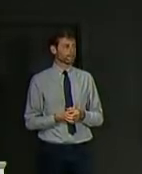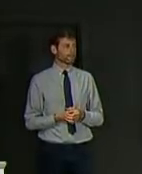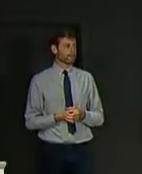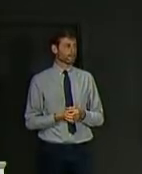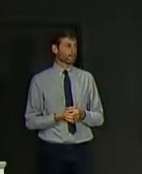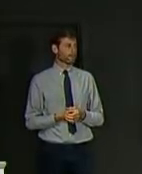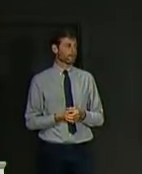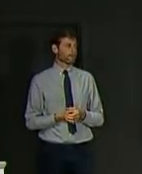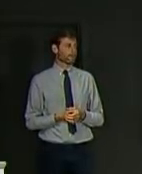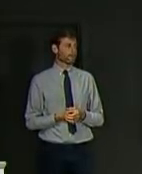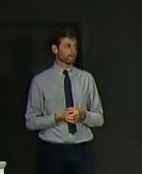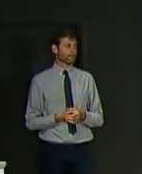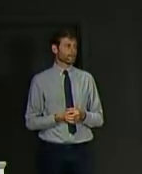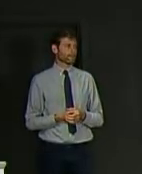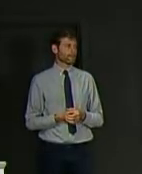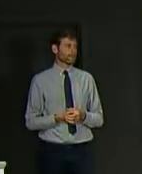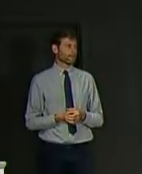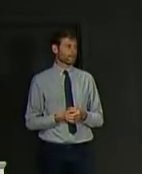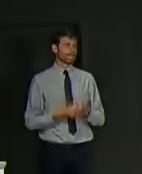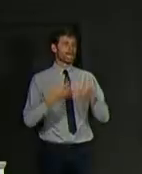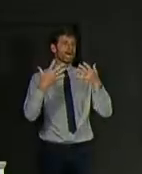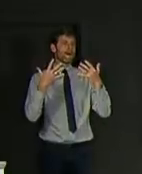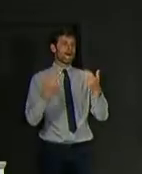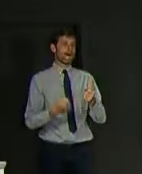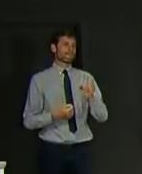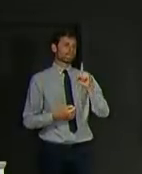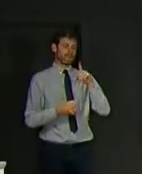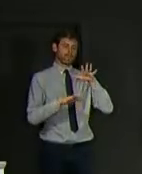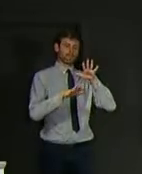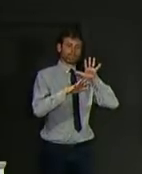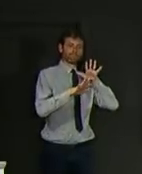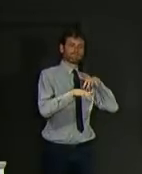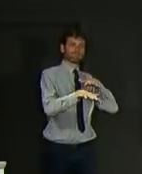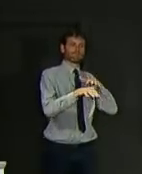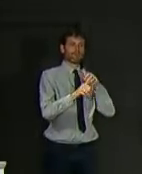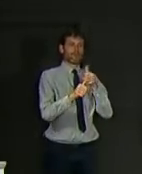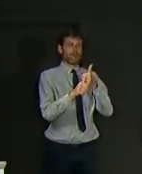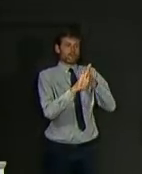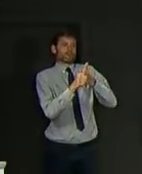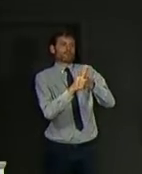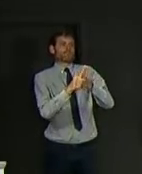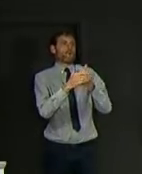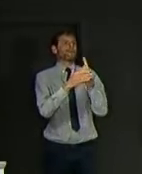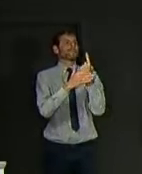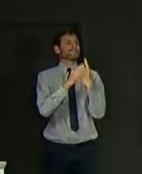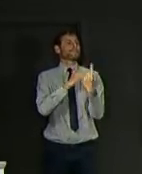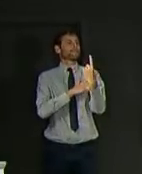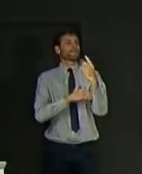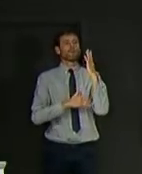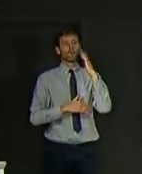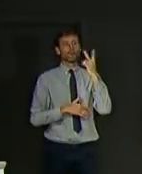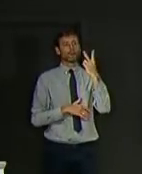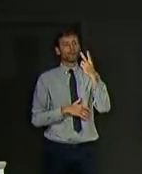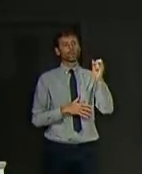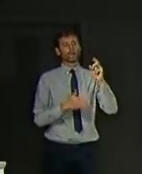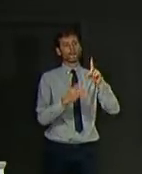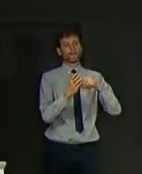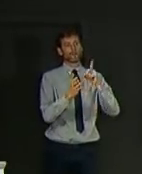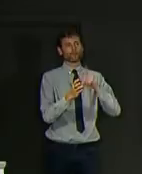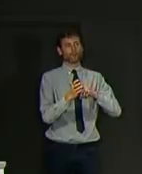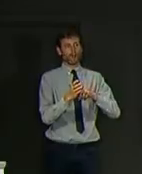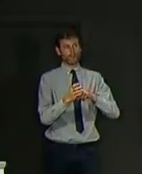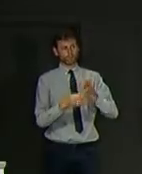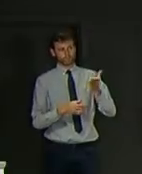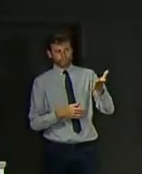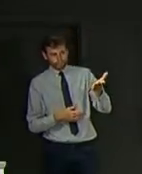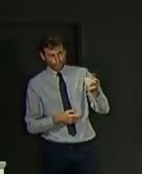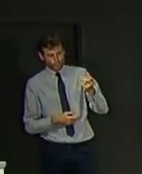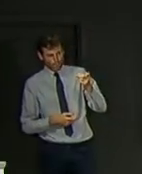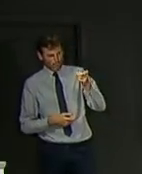marches, starting on the 20th of July in Edinburgh. What impact would these kind of gatherings